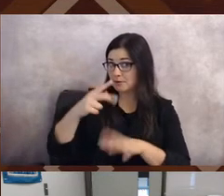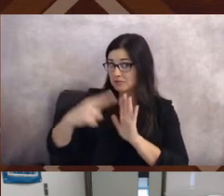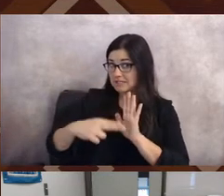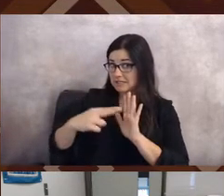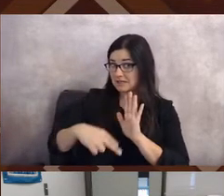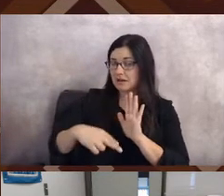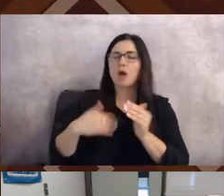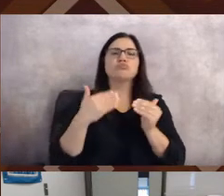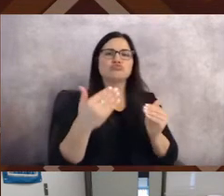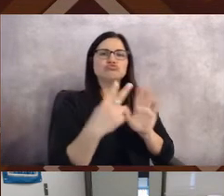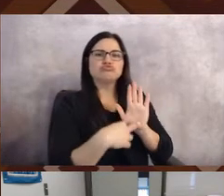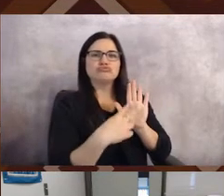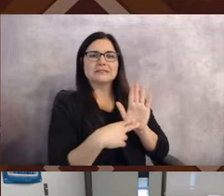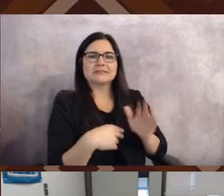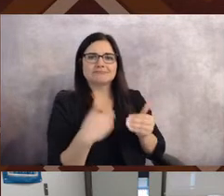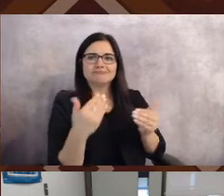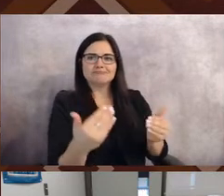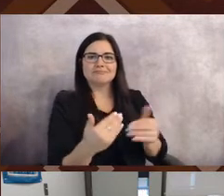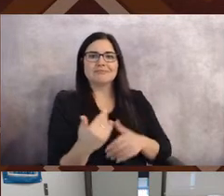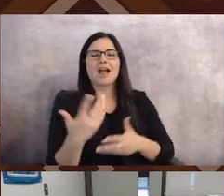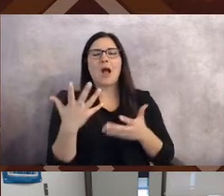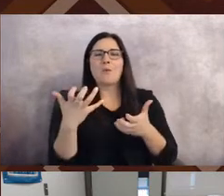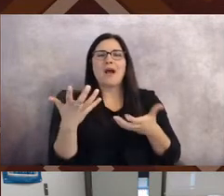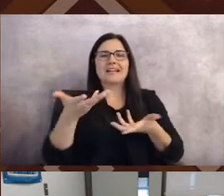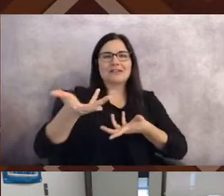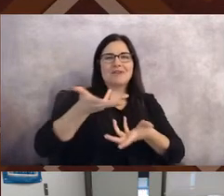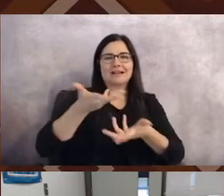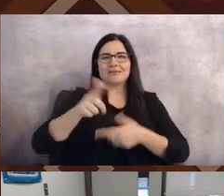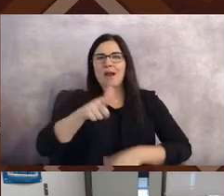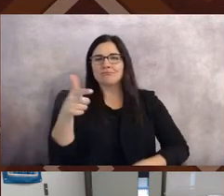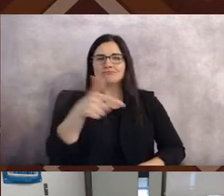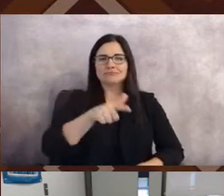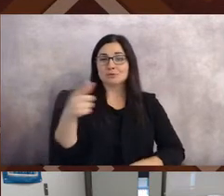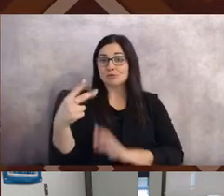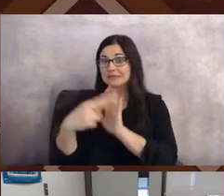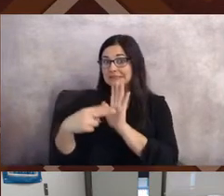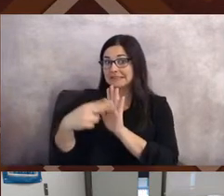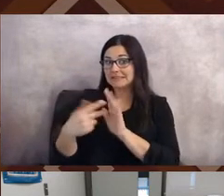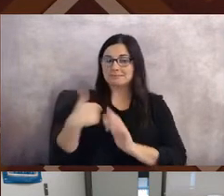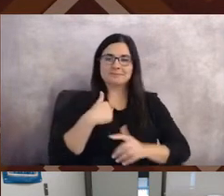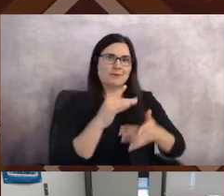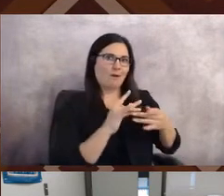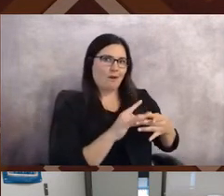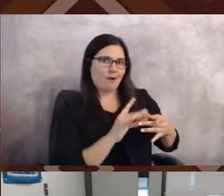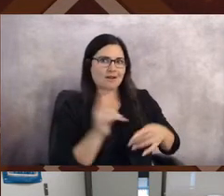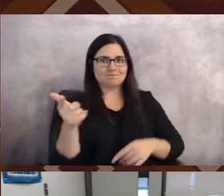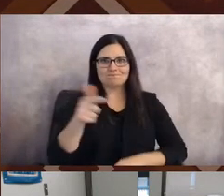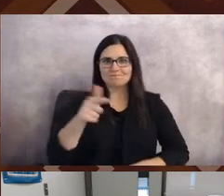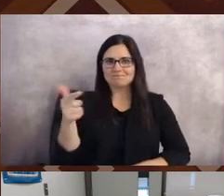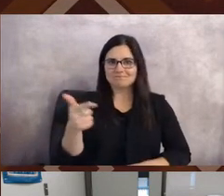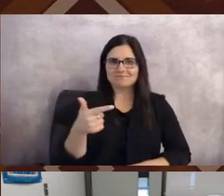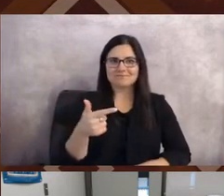Yeah. So I wanted to make it a little interactive so you read it, I'll talk about it and I'm going to direct the question to you